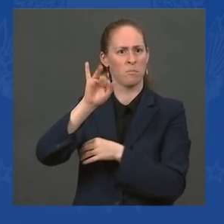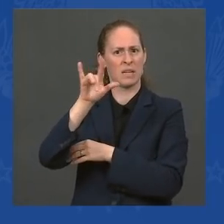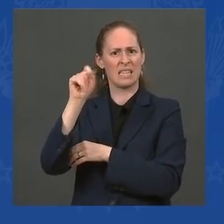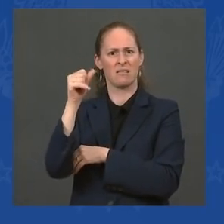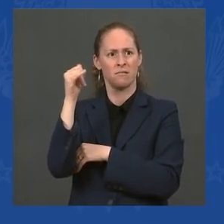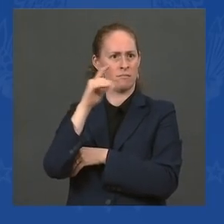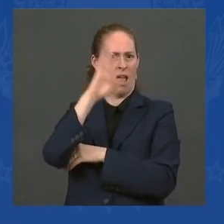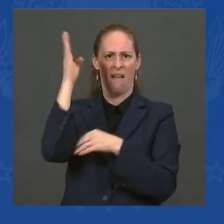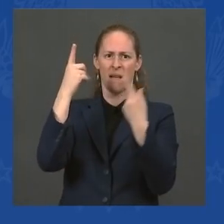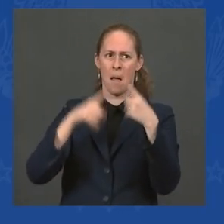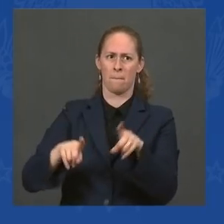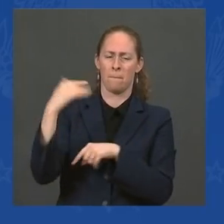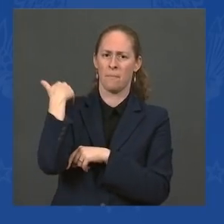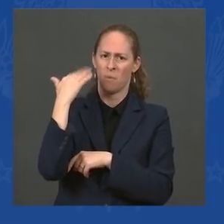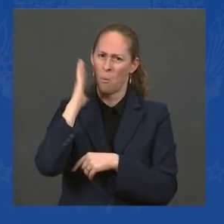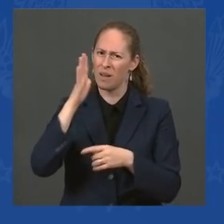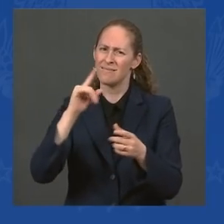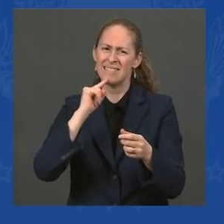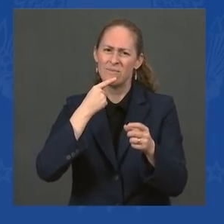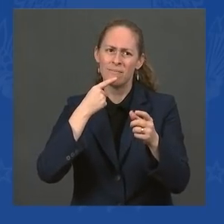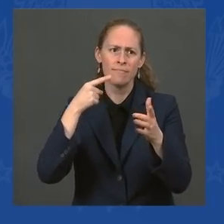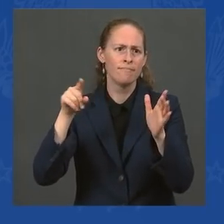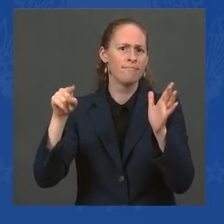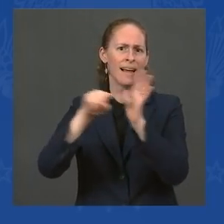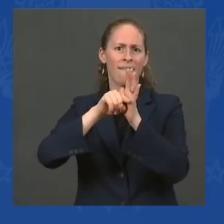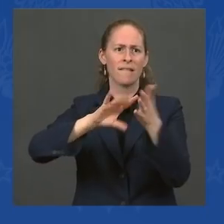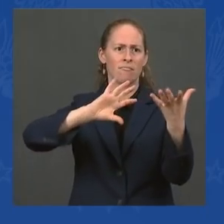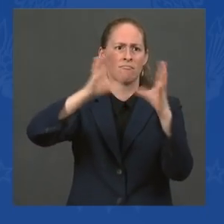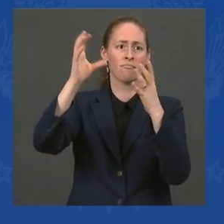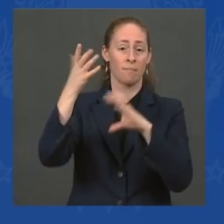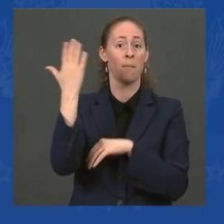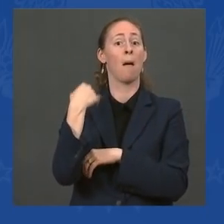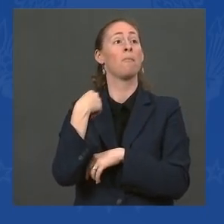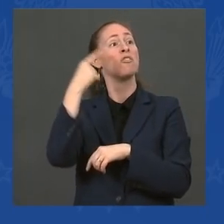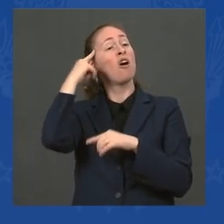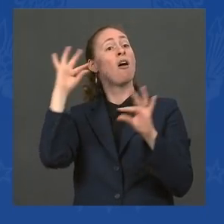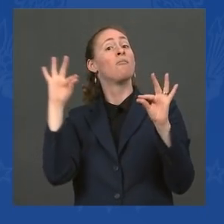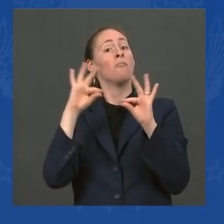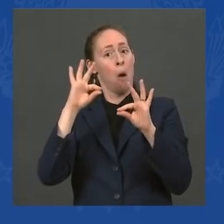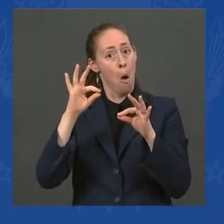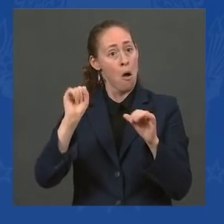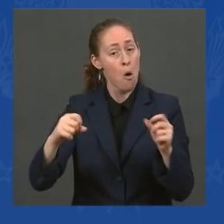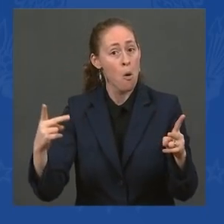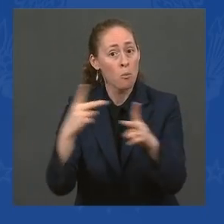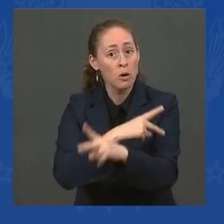And it could be potentially far worse. The effects would be cascading. So, day one would be bad,